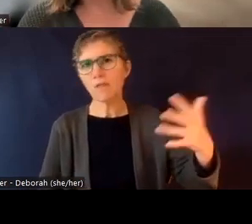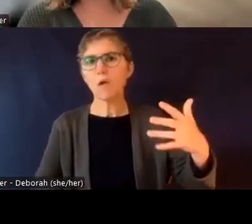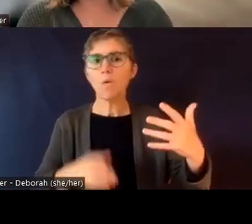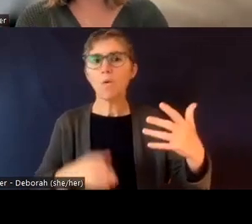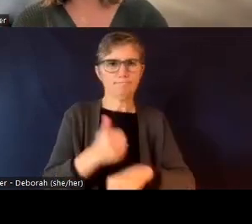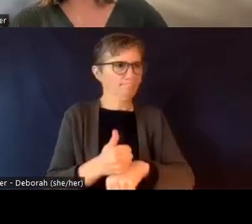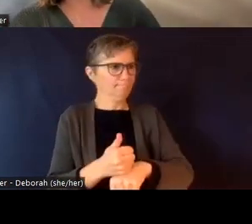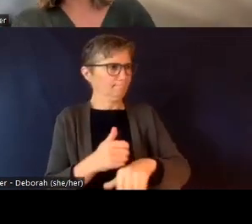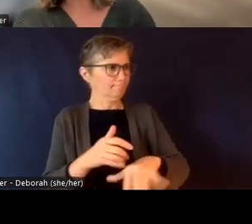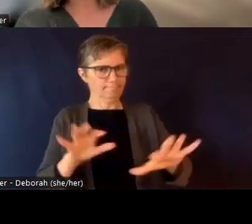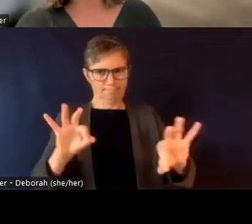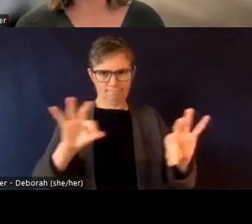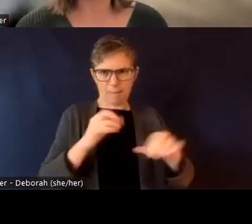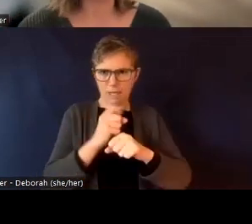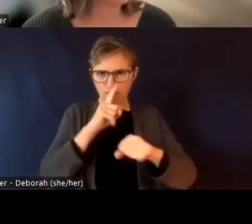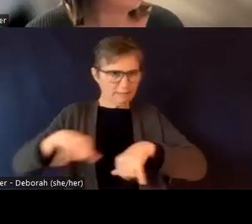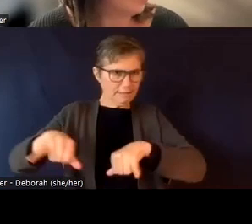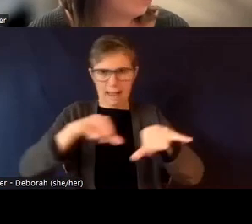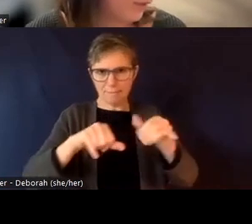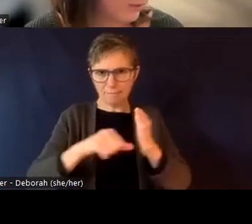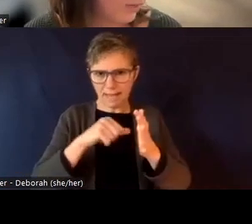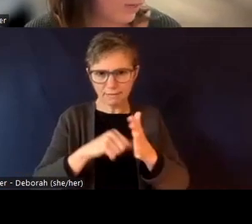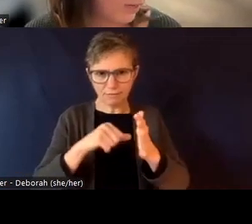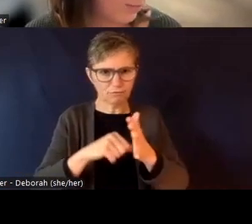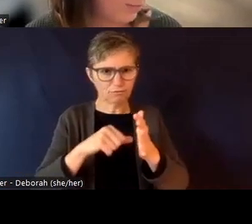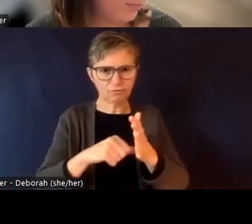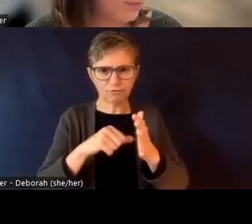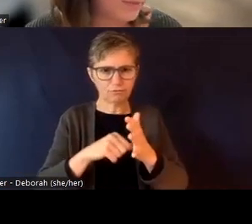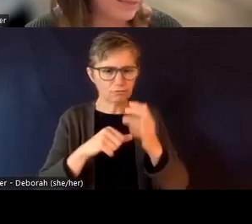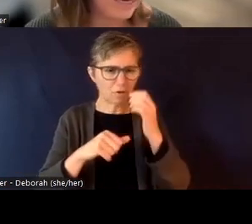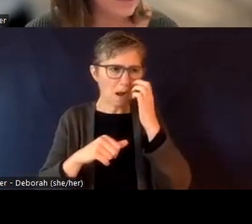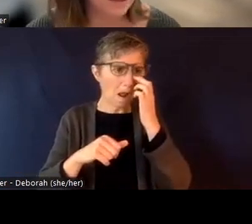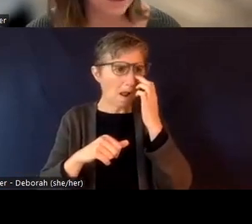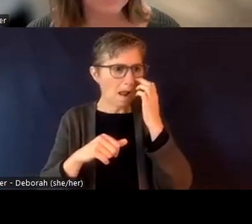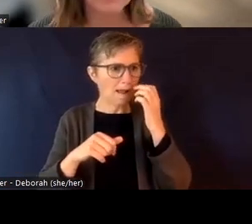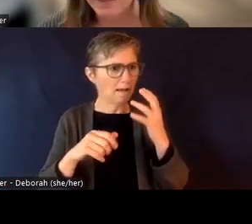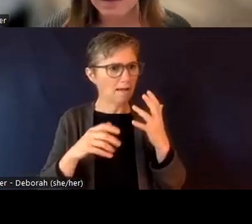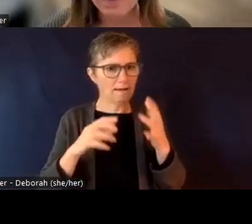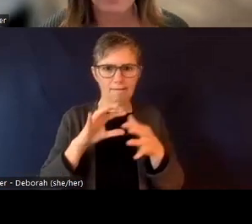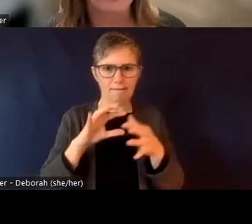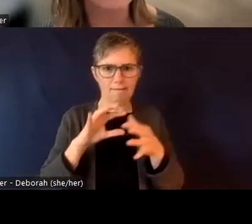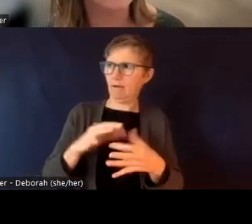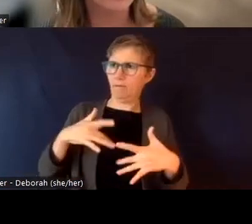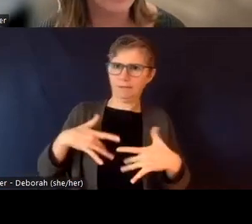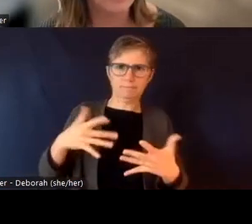talk a little bit, make sure we're all on the same page in terms of the state of the science around